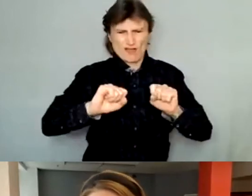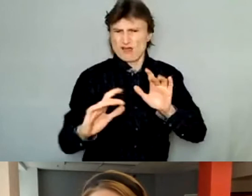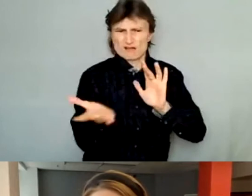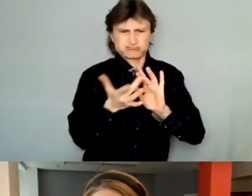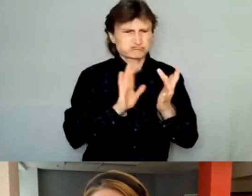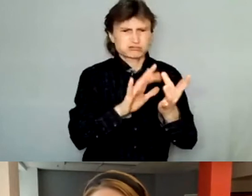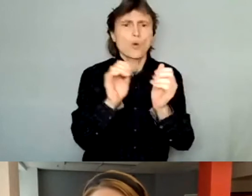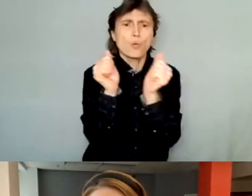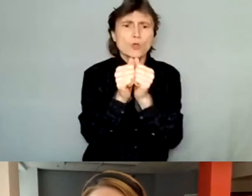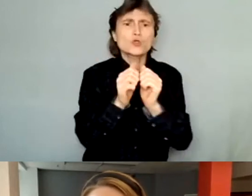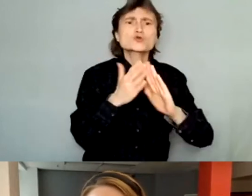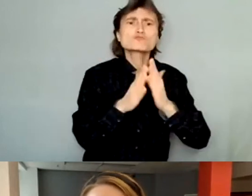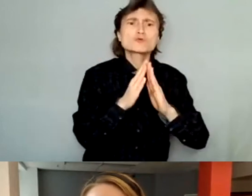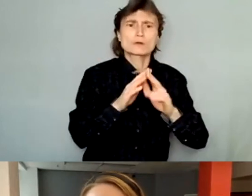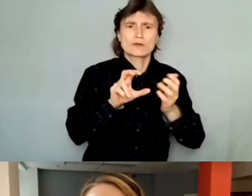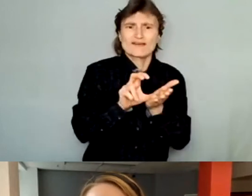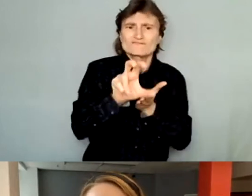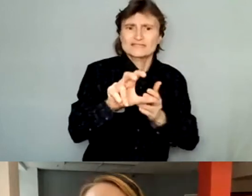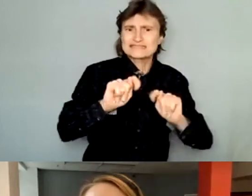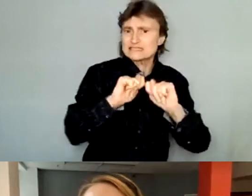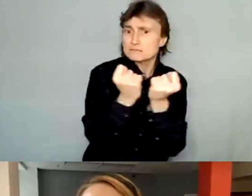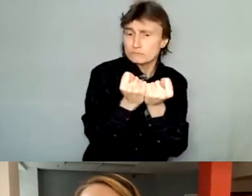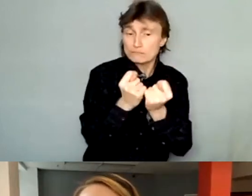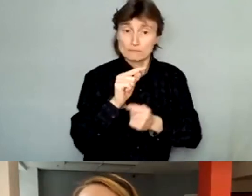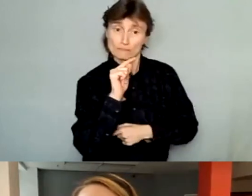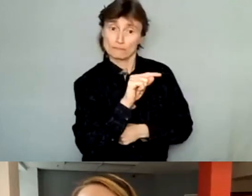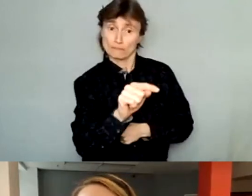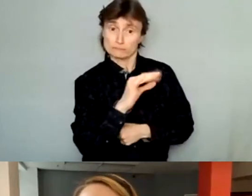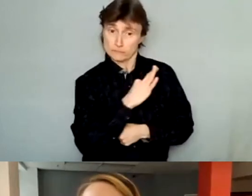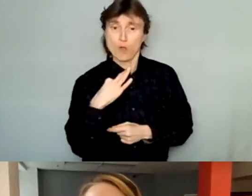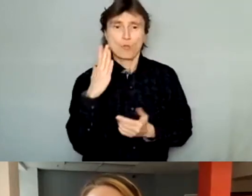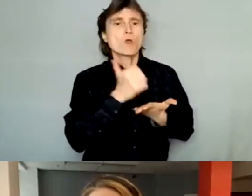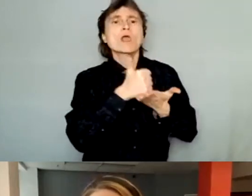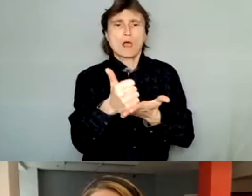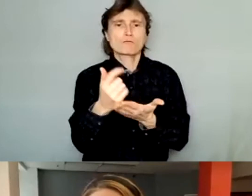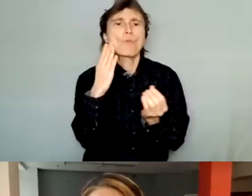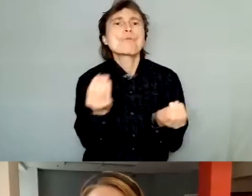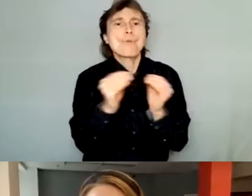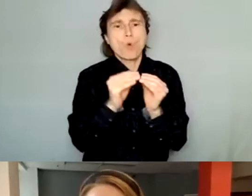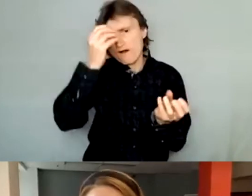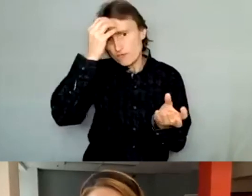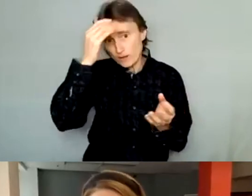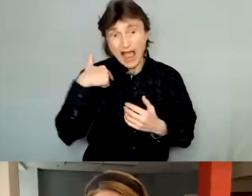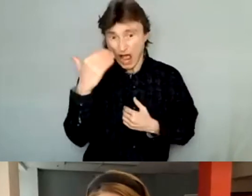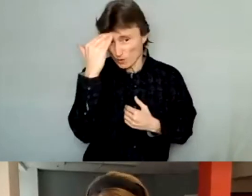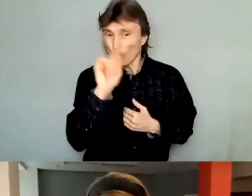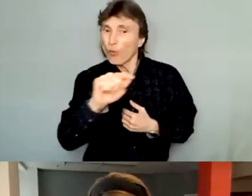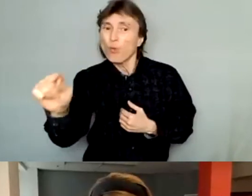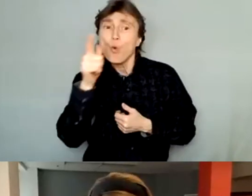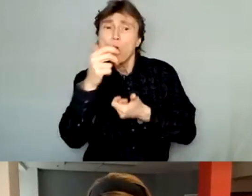team to find out more information. I know that some of you have been putting questions into the chat box, please know that